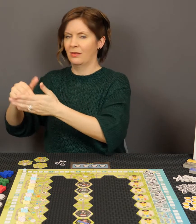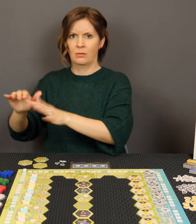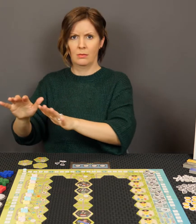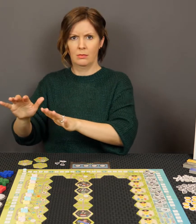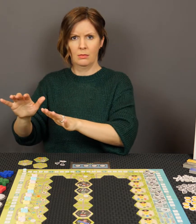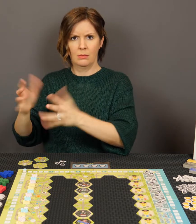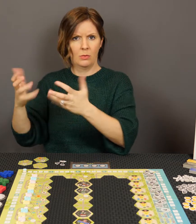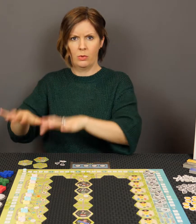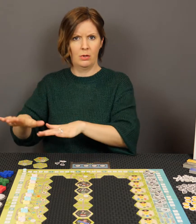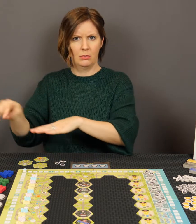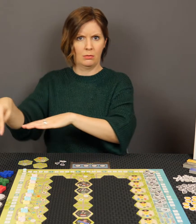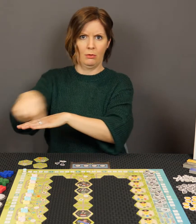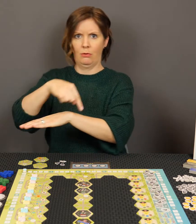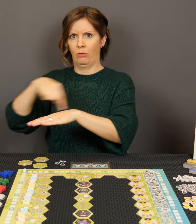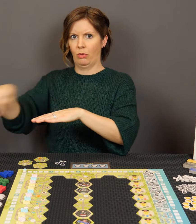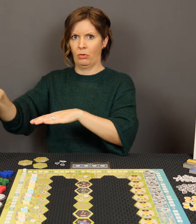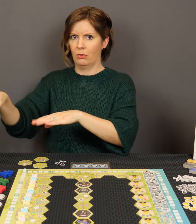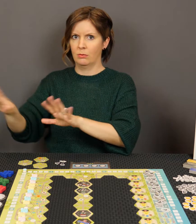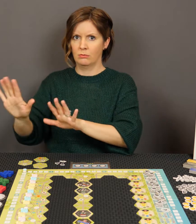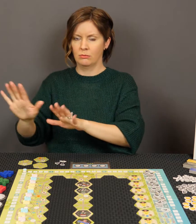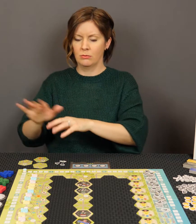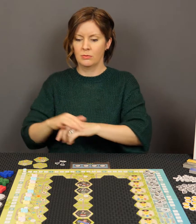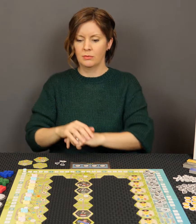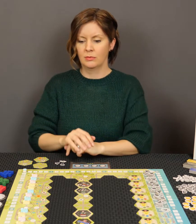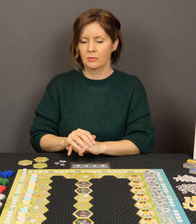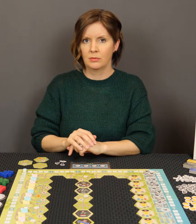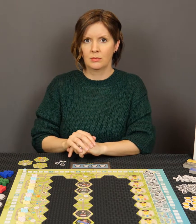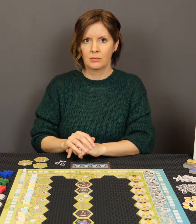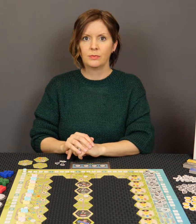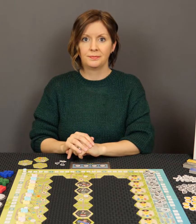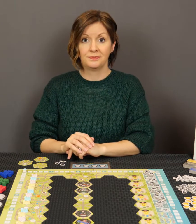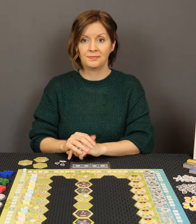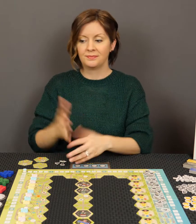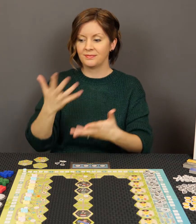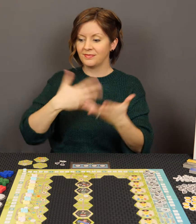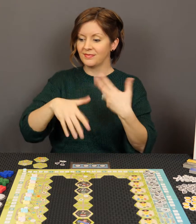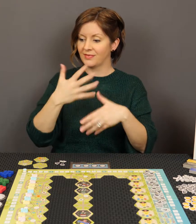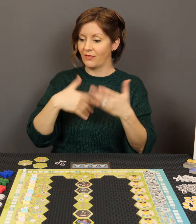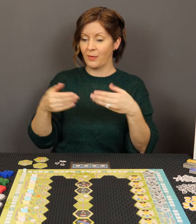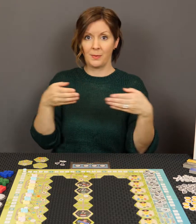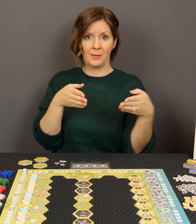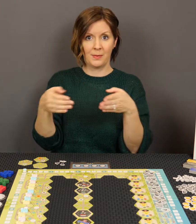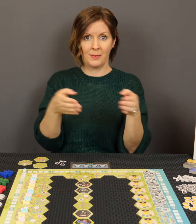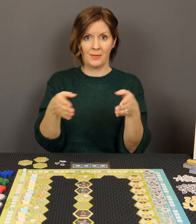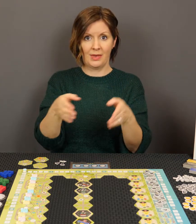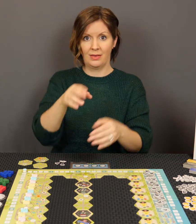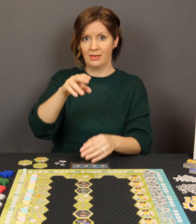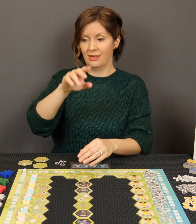You don’t want to do that.